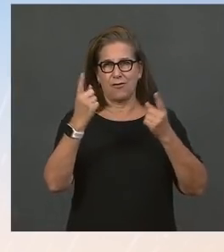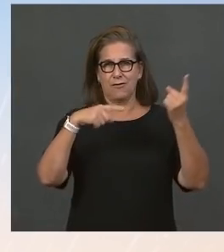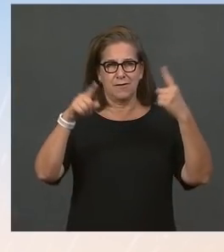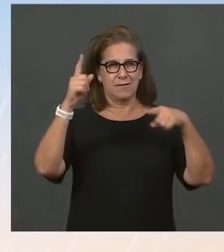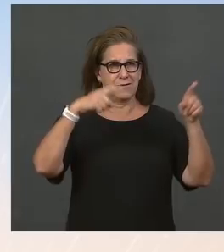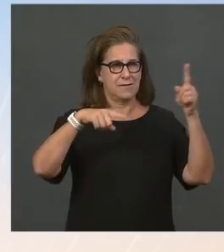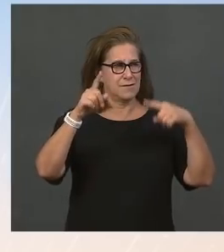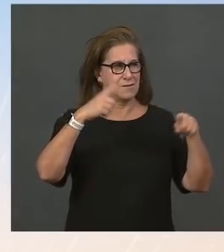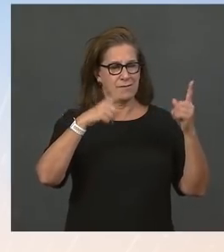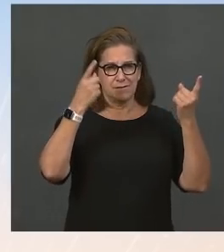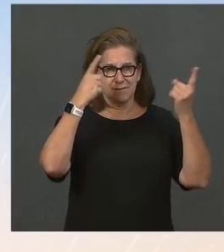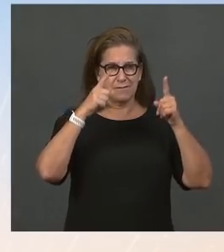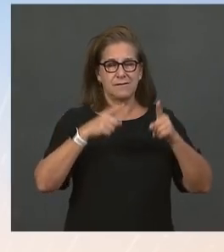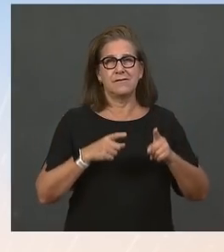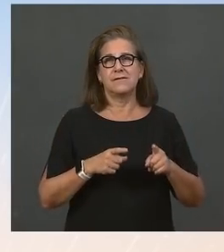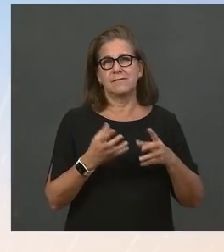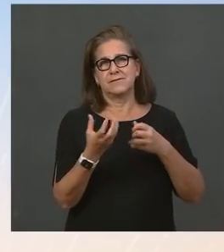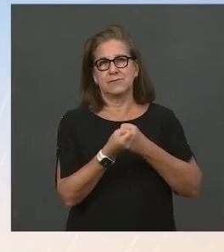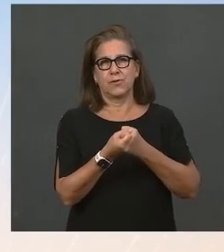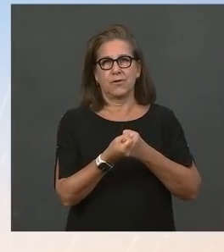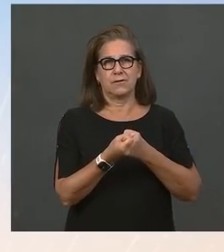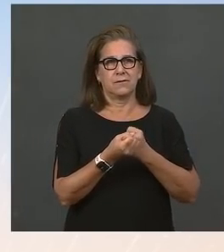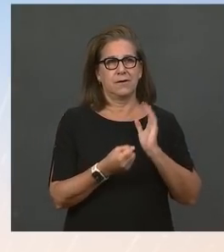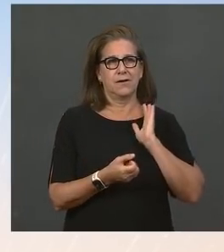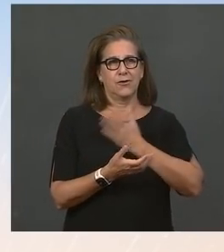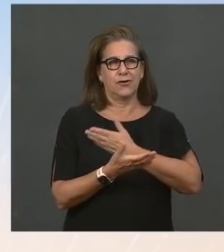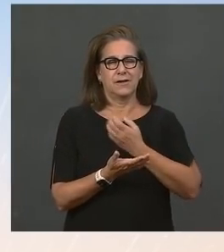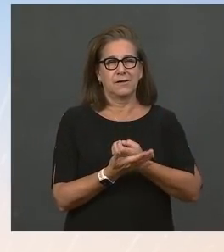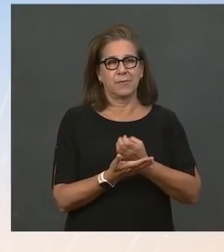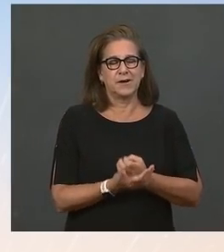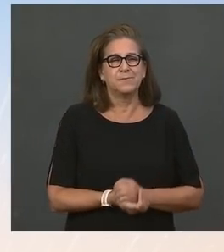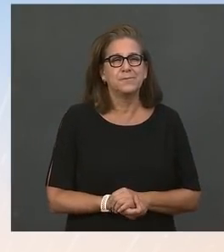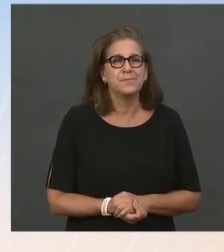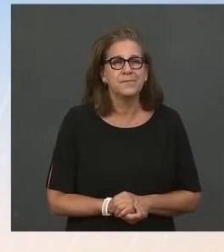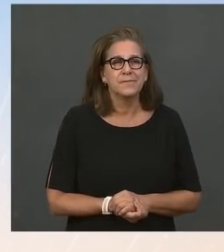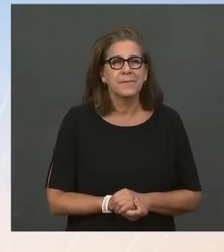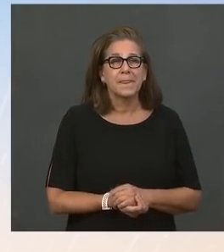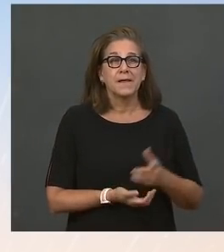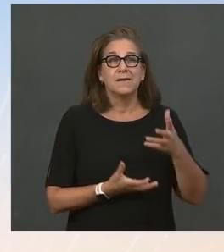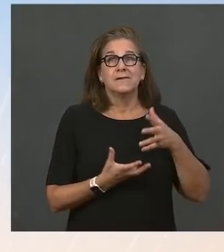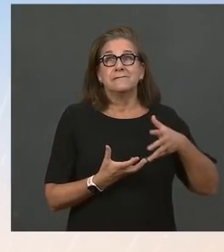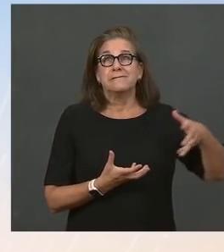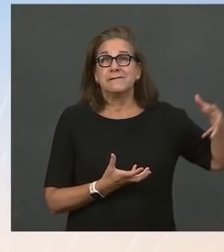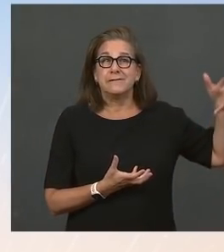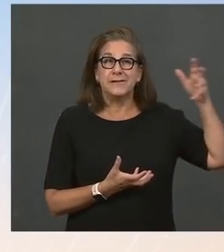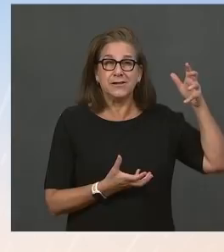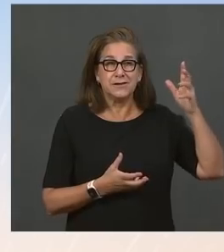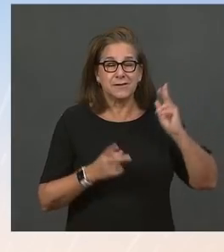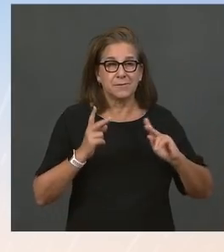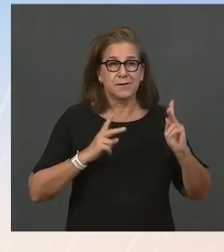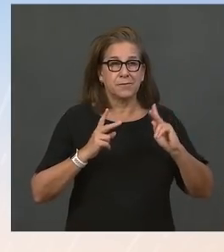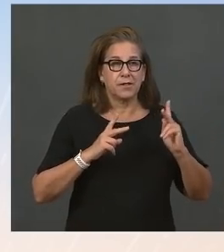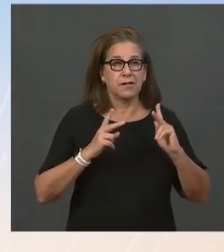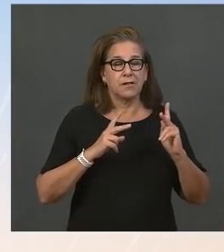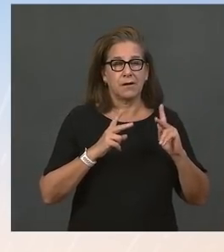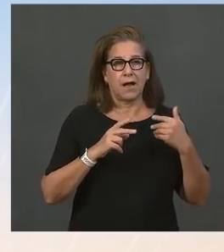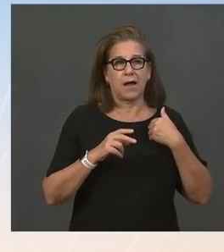We can also close loopholes for high-income Americans, including a loophole that allows some taxpayers -- like hedge fund managers -- to escape a Medicare tax